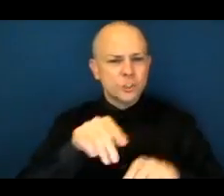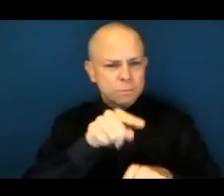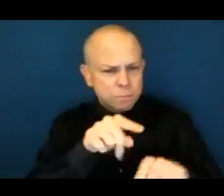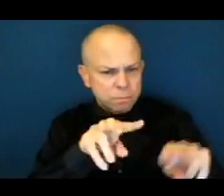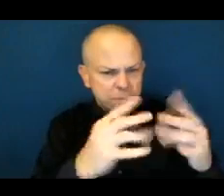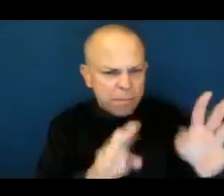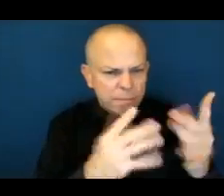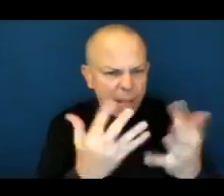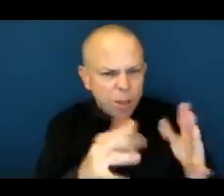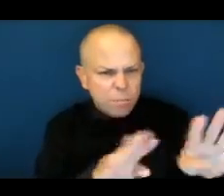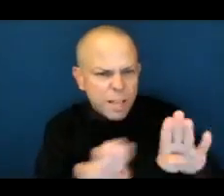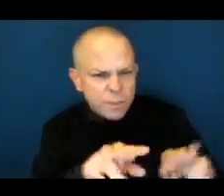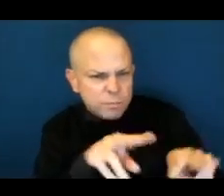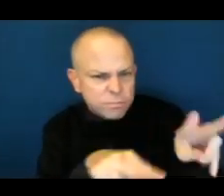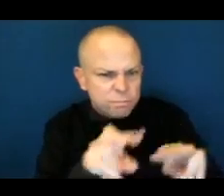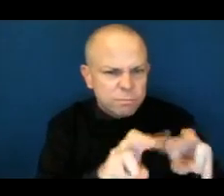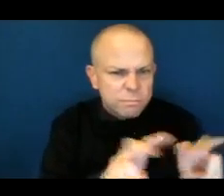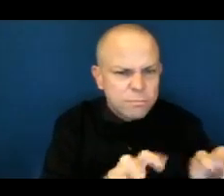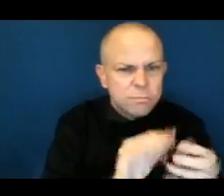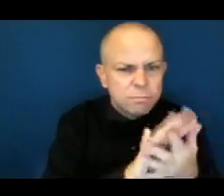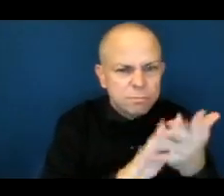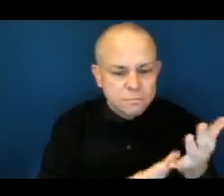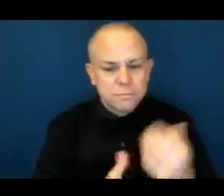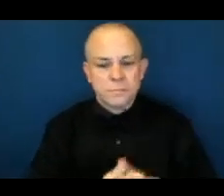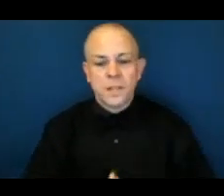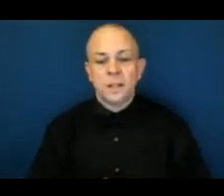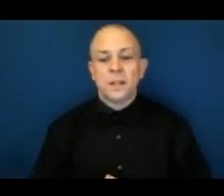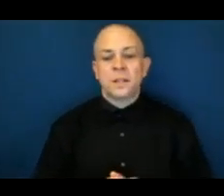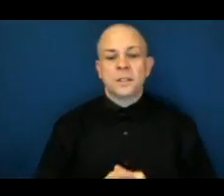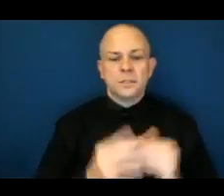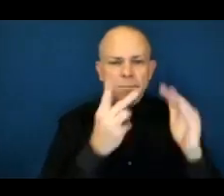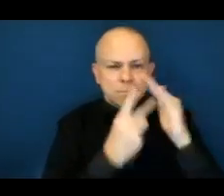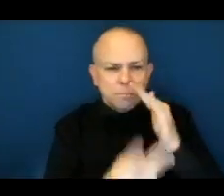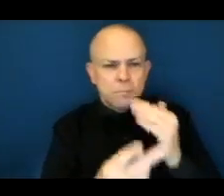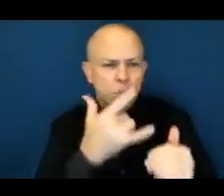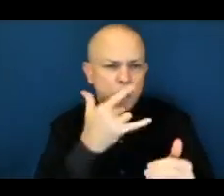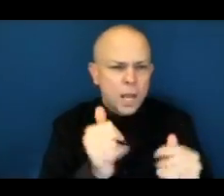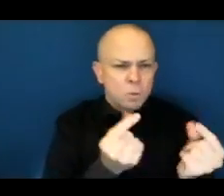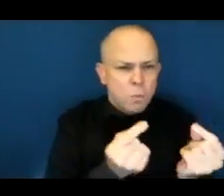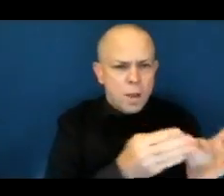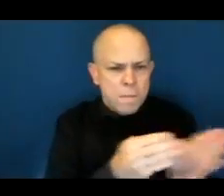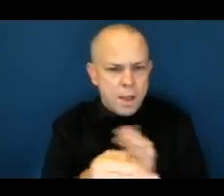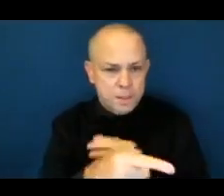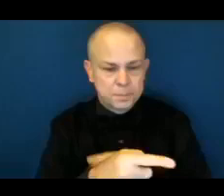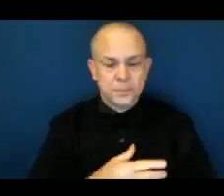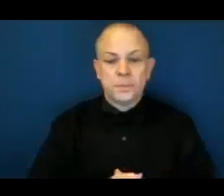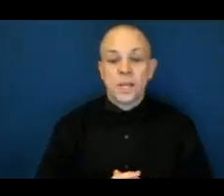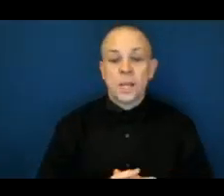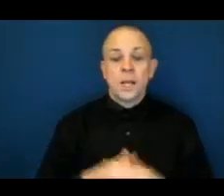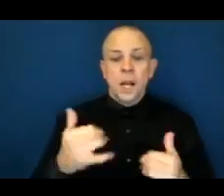gonna do where it's gonna go and how big it's gonna get one of the things i look at is the weather the weather's really driving the